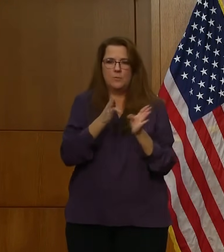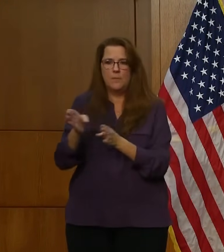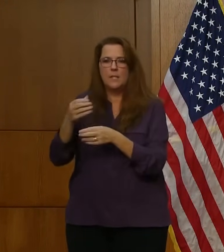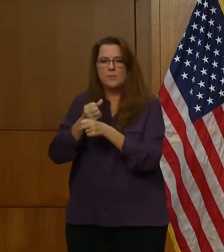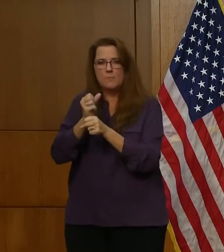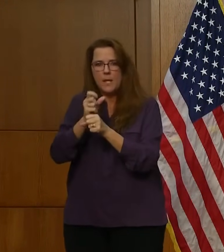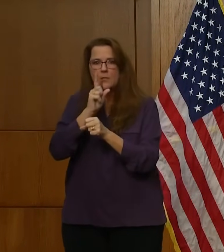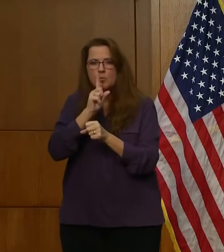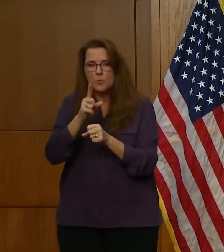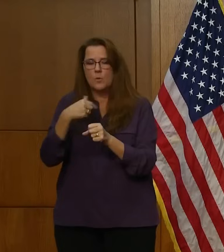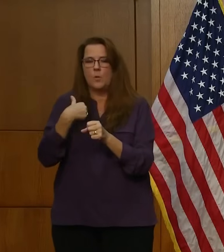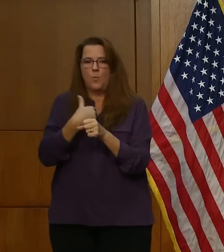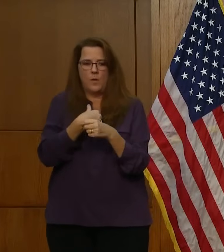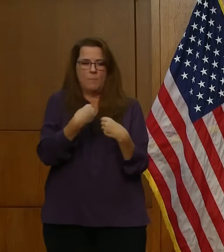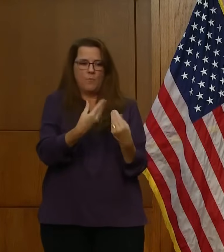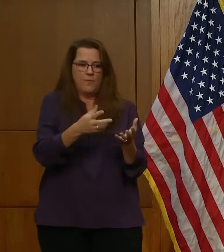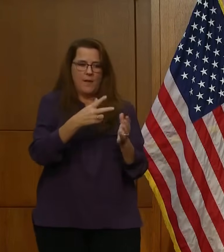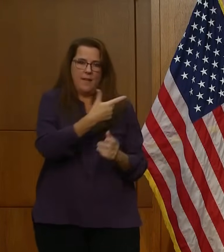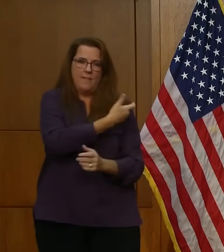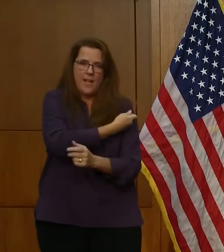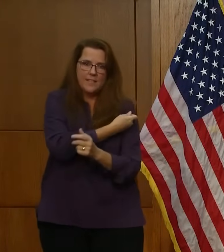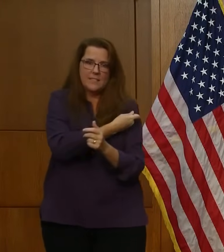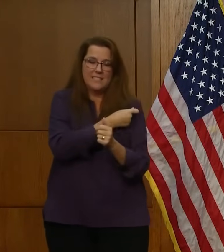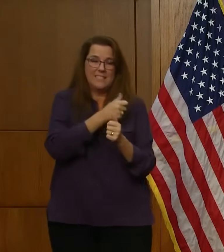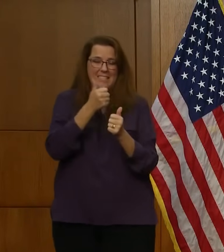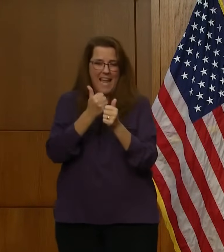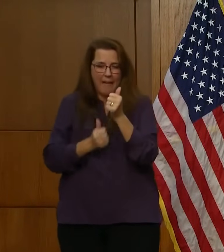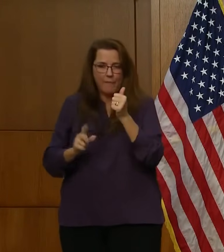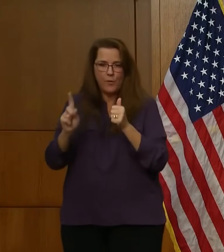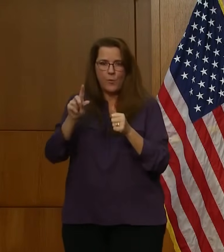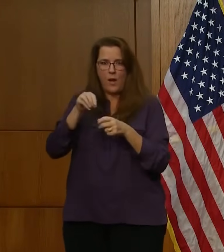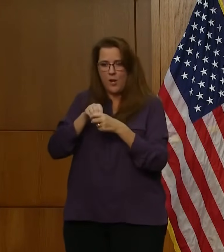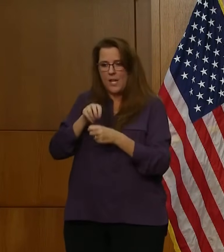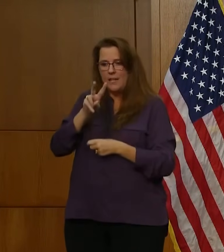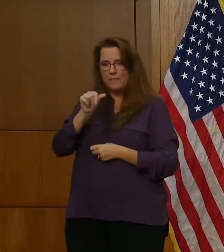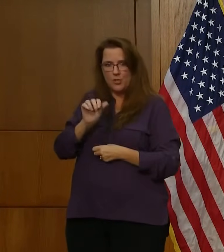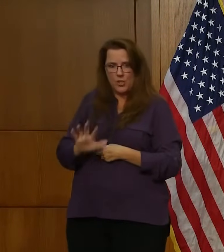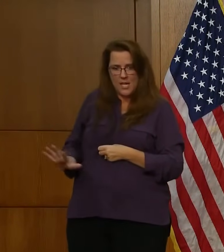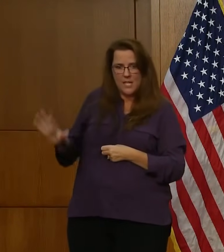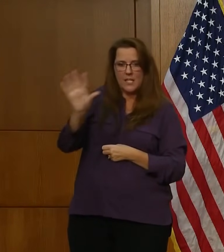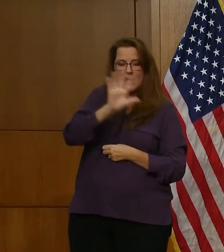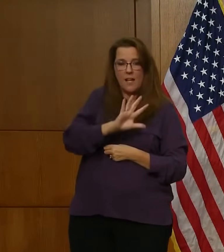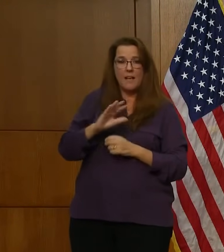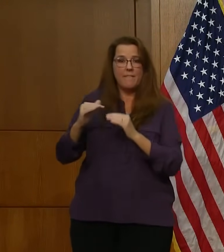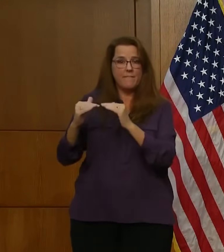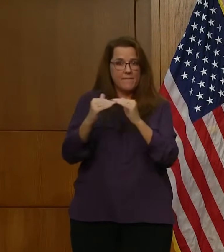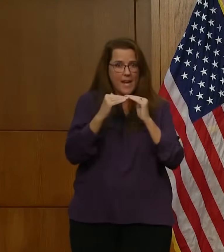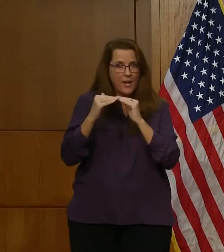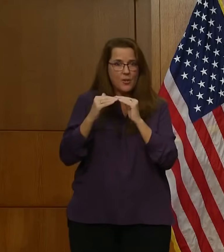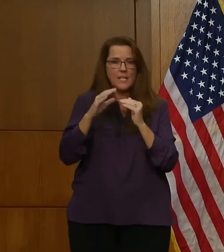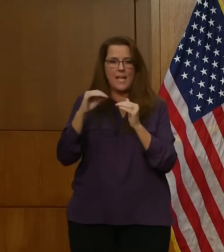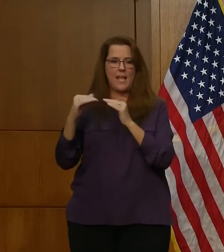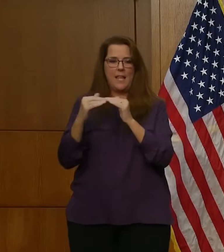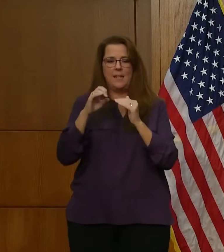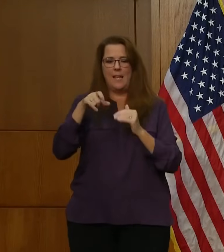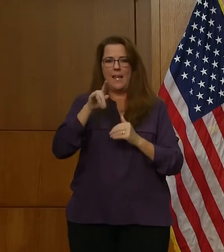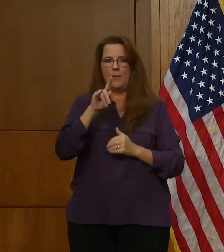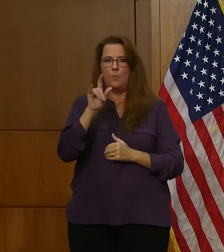HAS WORKED TO DEVELOP A DETAILED DISTRIBUTION PLAN THAT ENSURES WE GET VACCINES TOE EVERY PART OF THE COMMONWEALTH